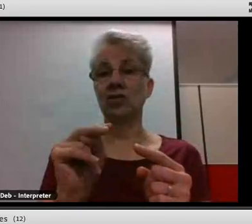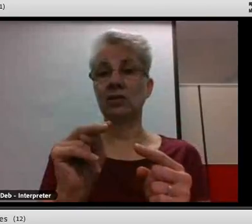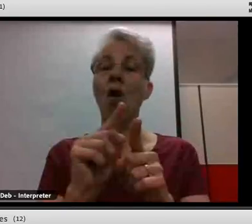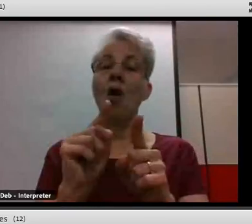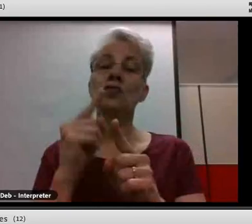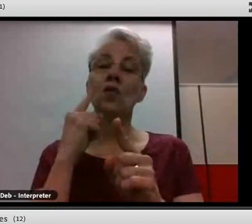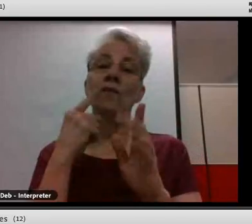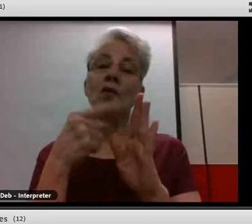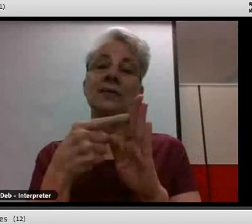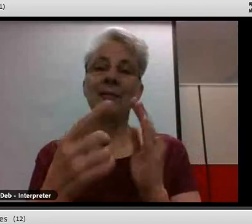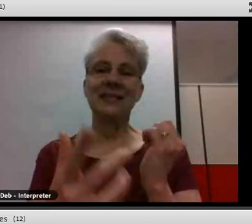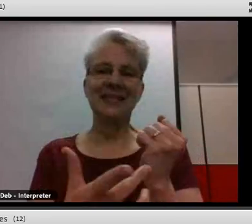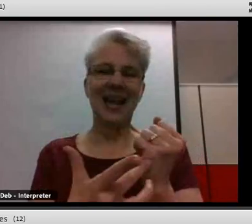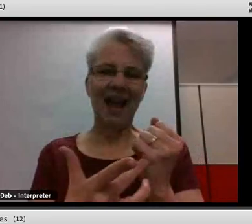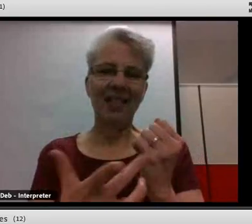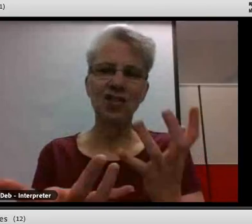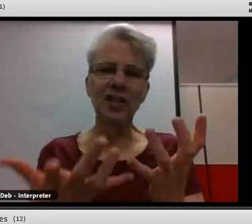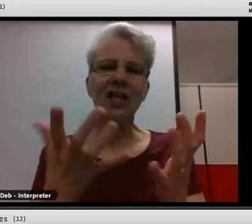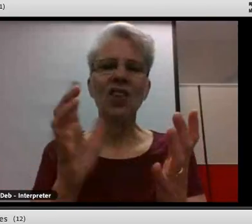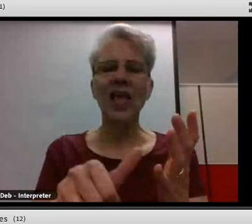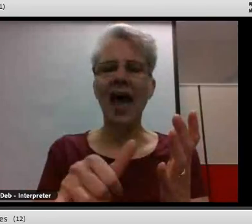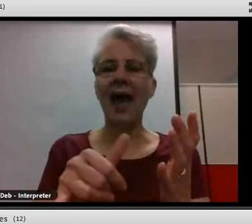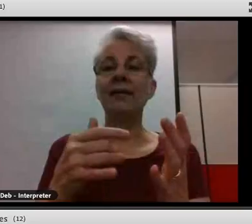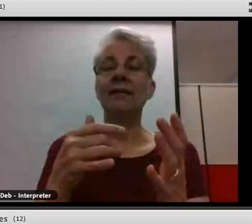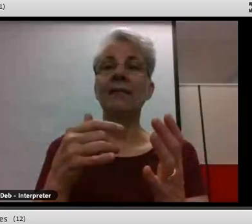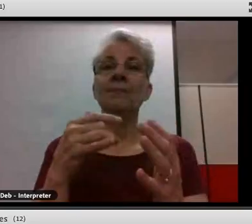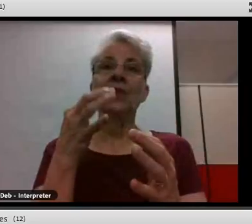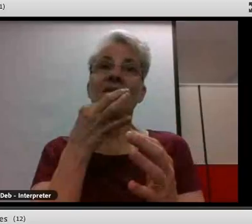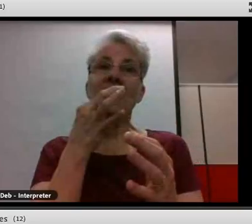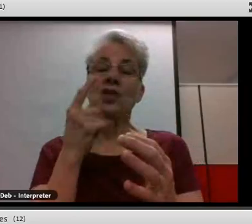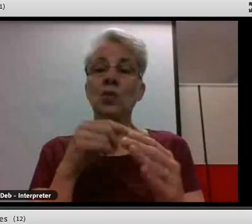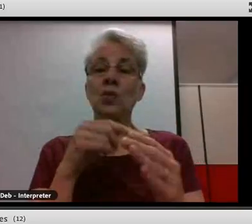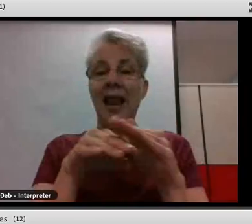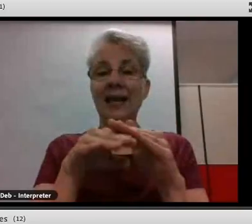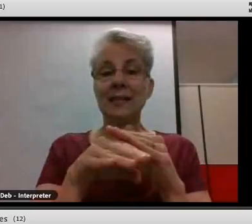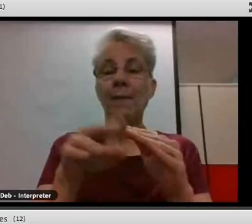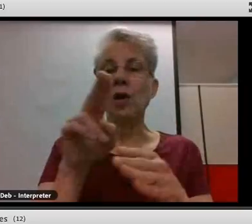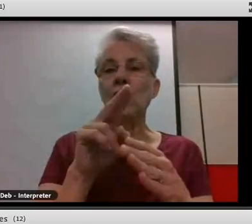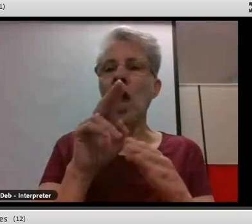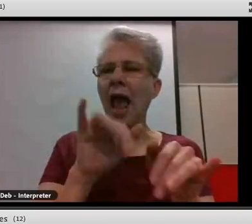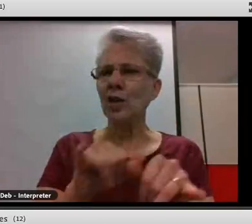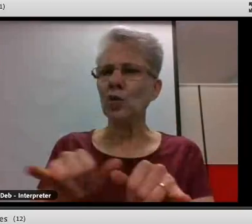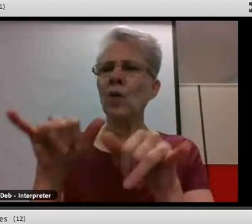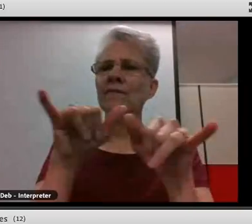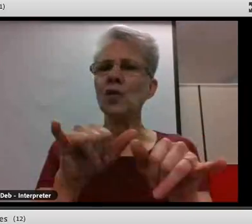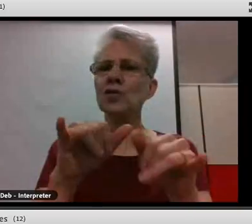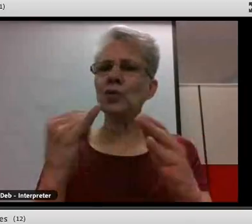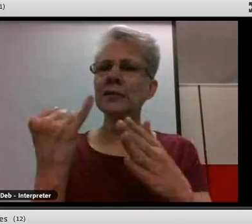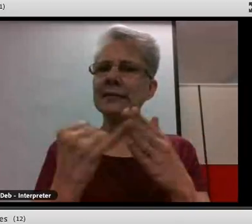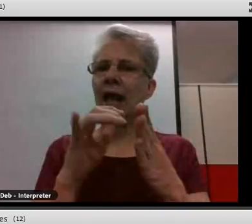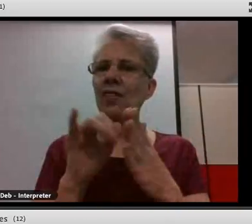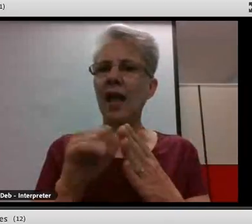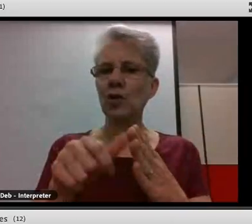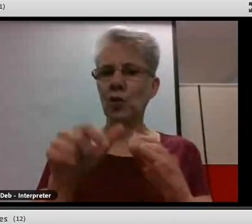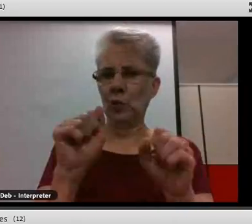because of an architectural barrier, you know, it's something that you need to consider removing.